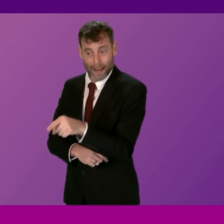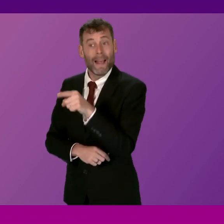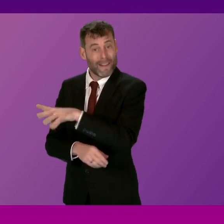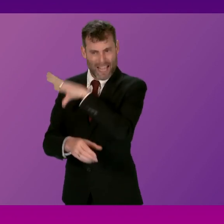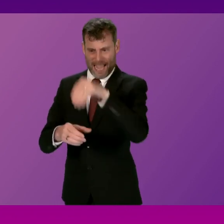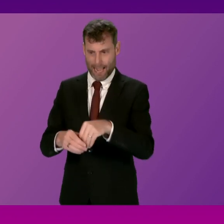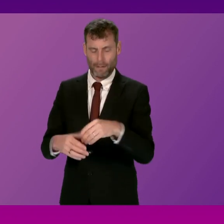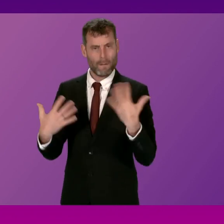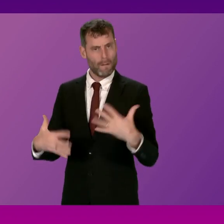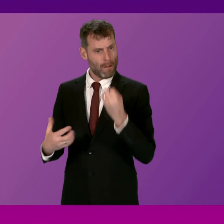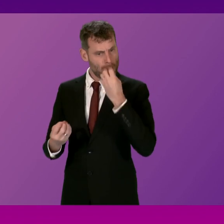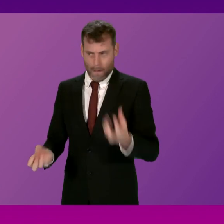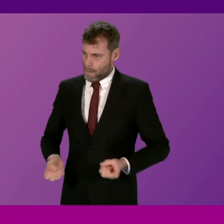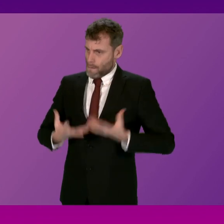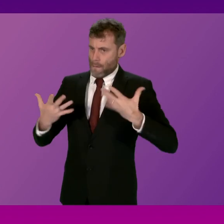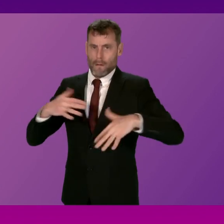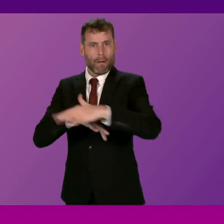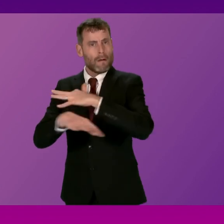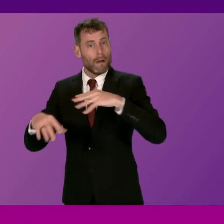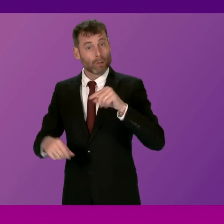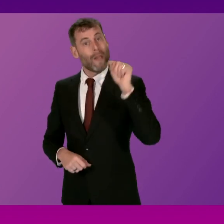That is something that we should all wish for.